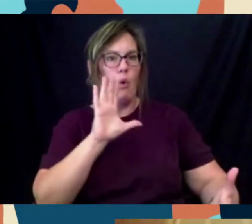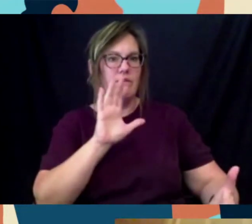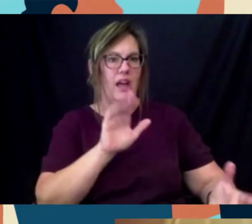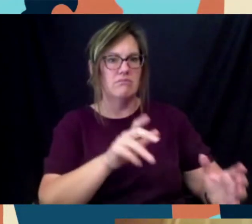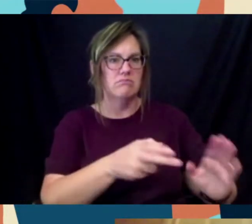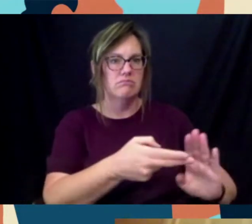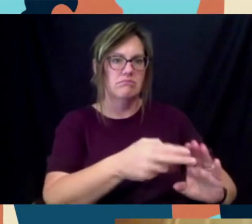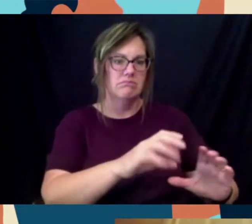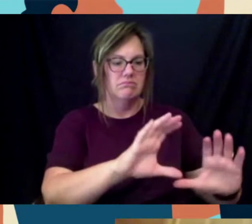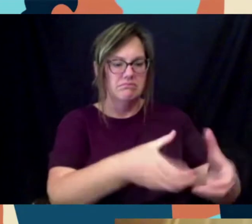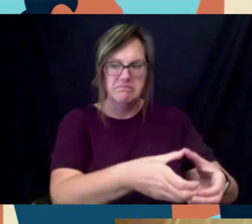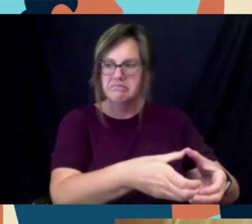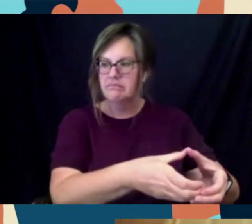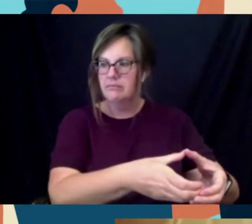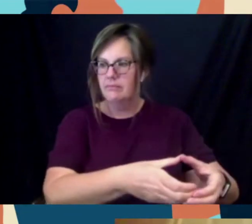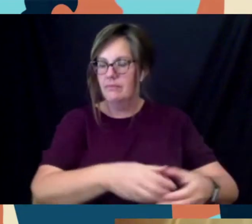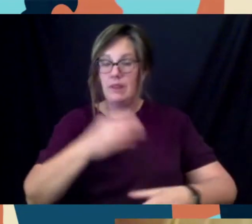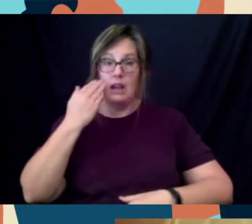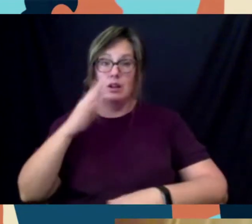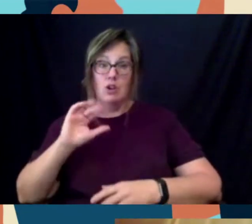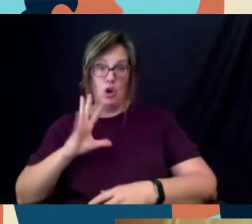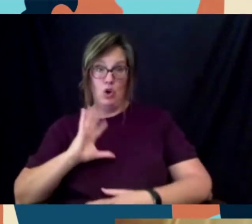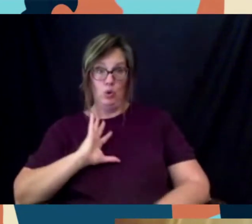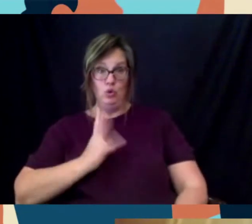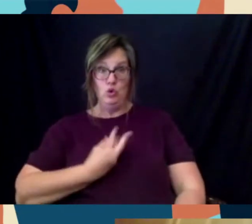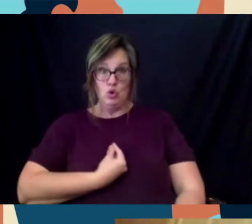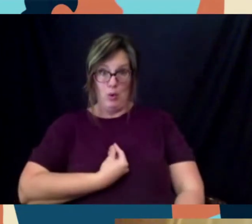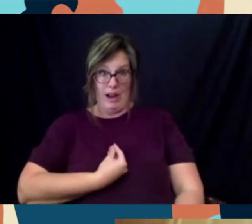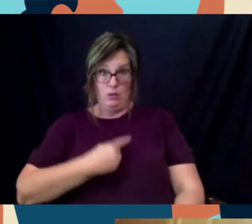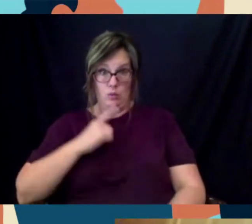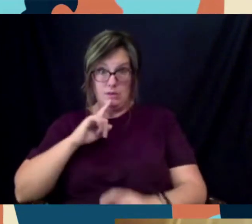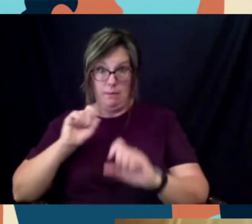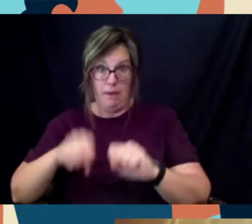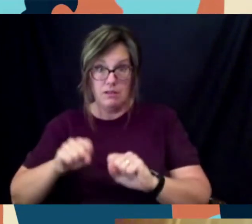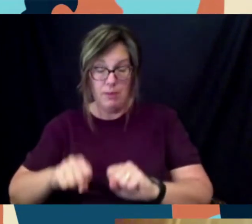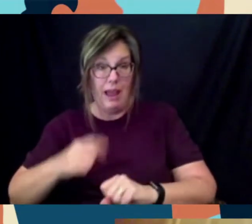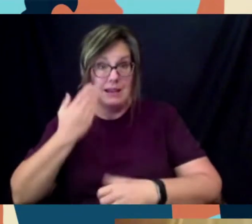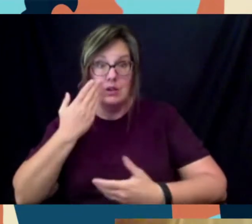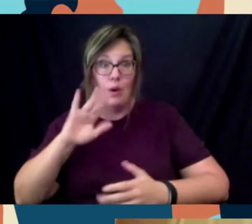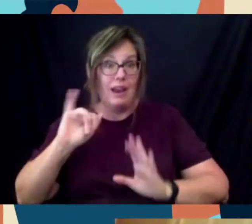trans was possible like i didn't know i could identify as a woman and whatnot and i was